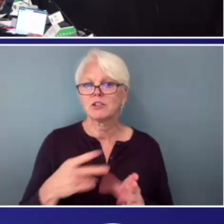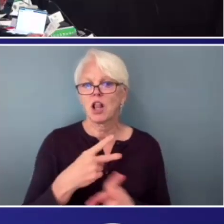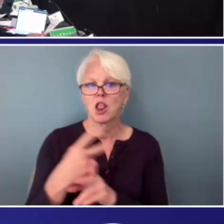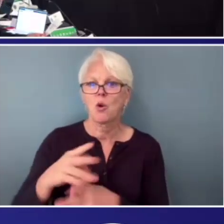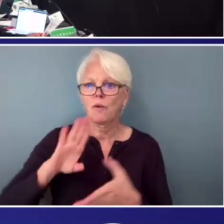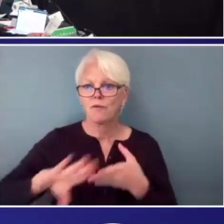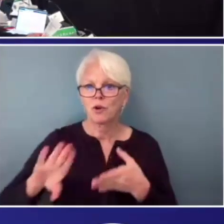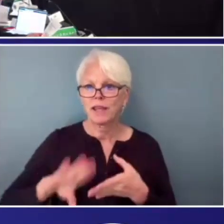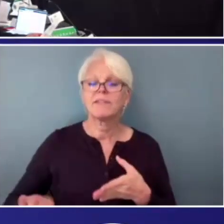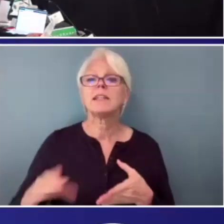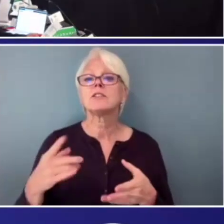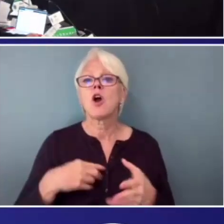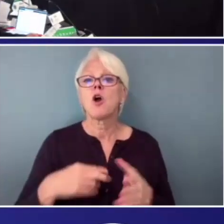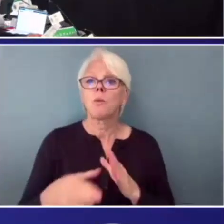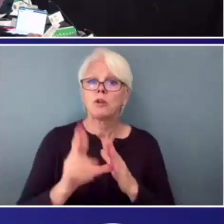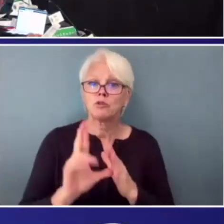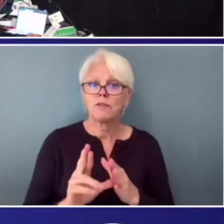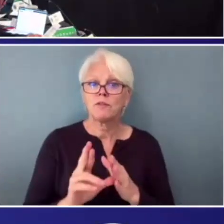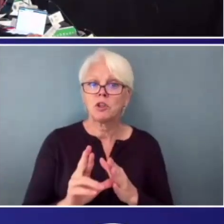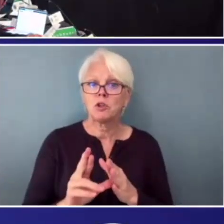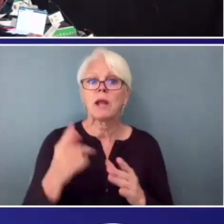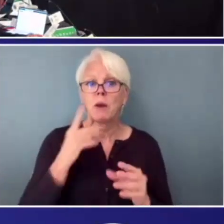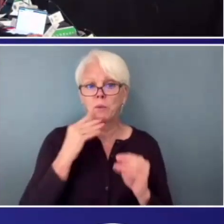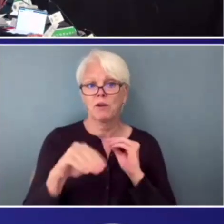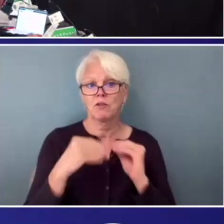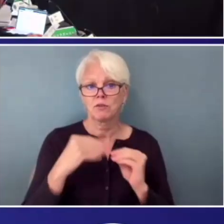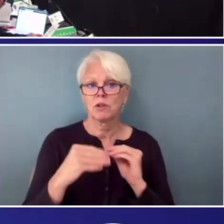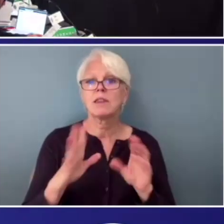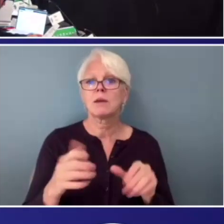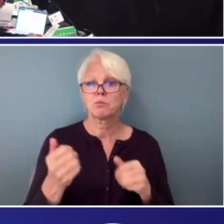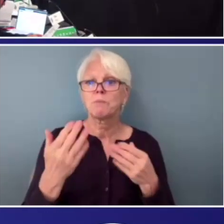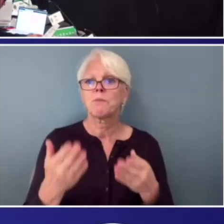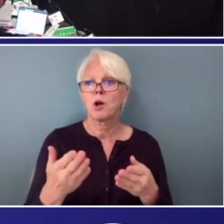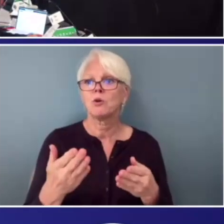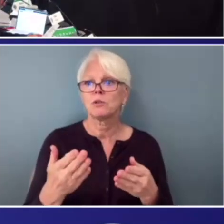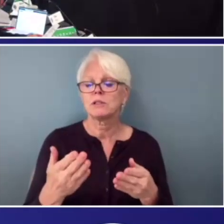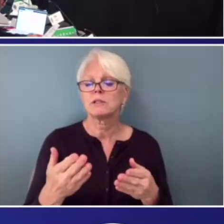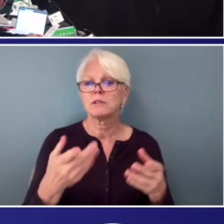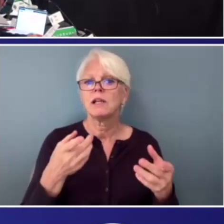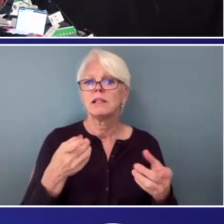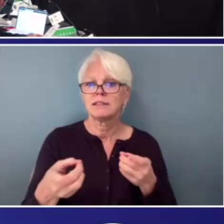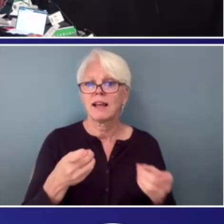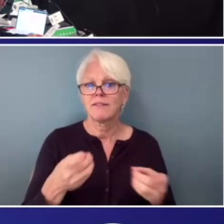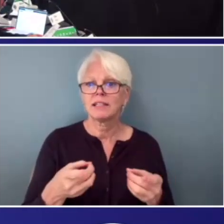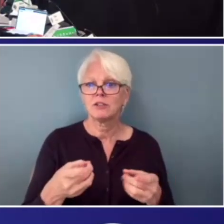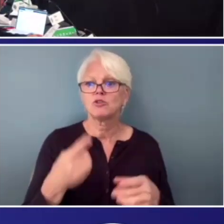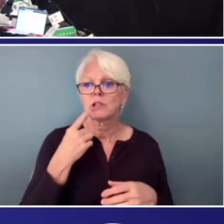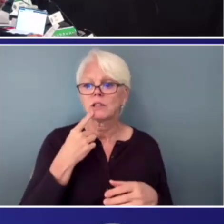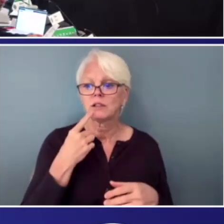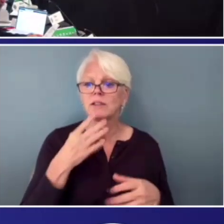We reviewed and are correcting the proposed, proposed the definition of qualifying repayment plan to read as